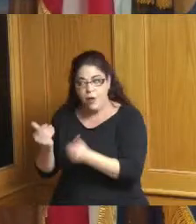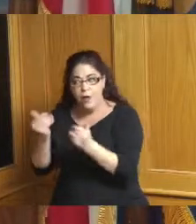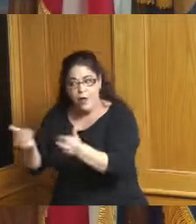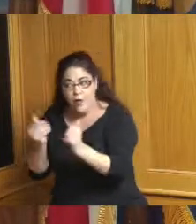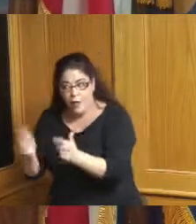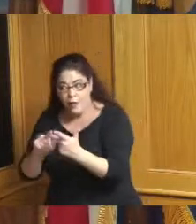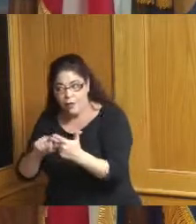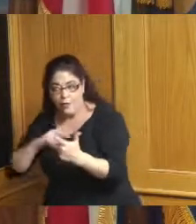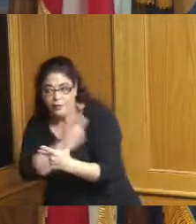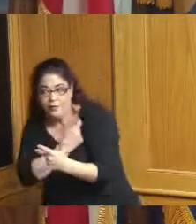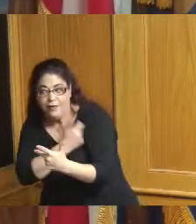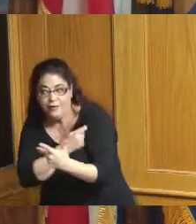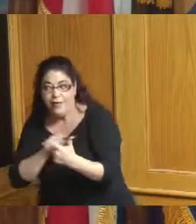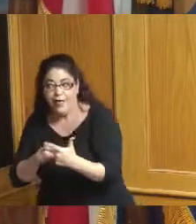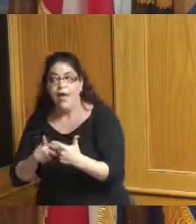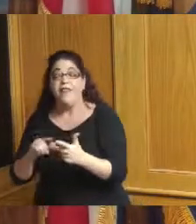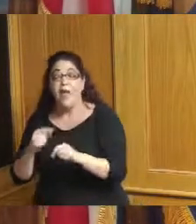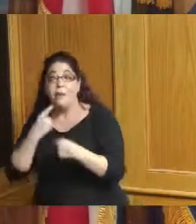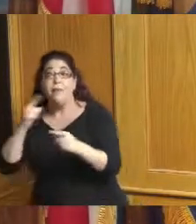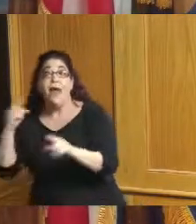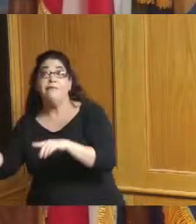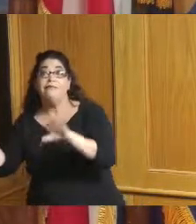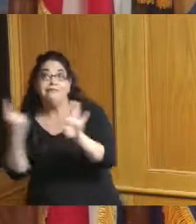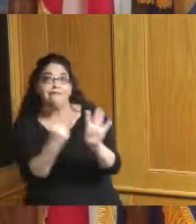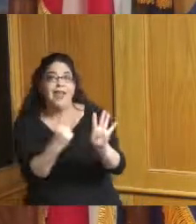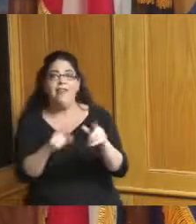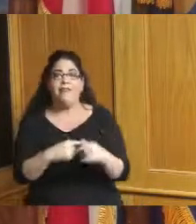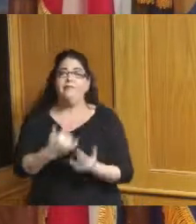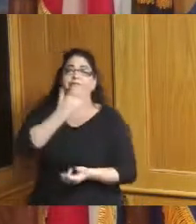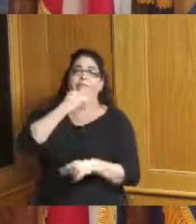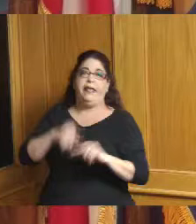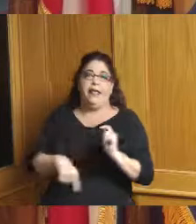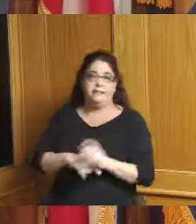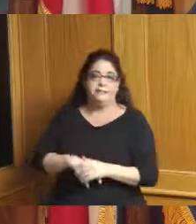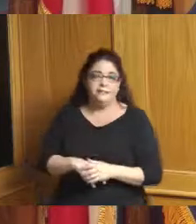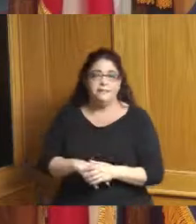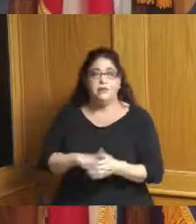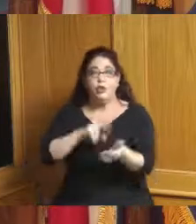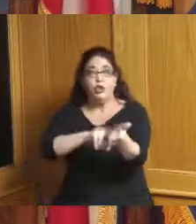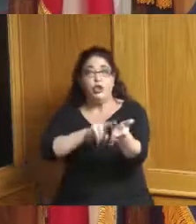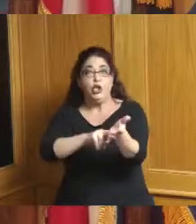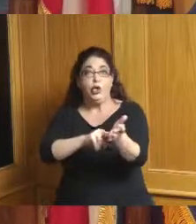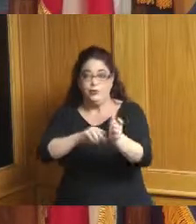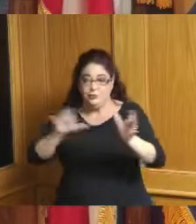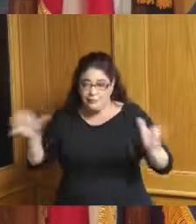staff has just been great to answer all questions and not rush people and it's just been great so I